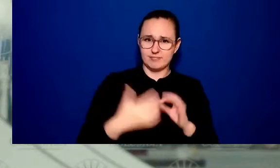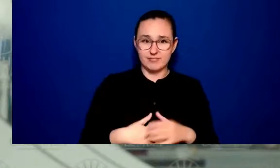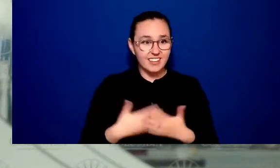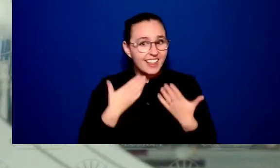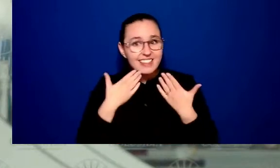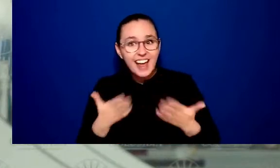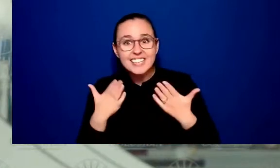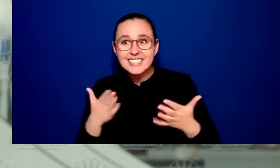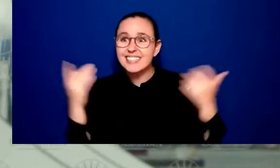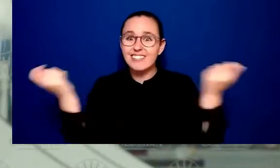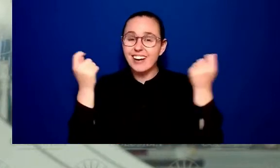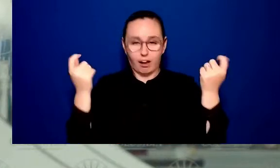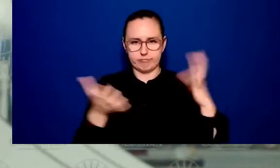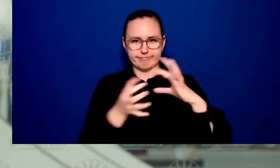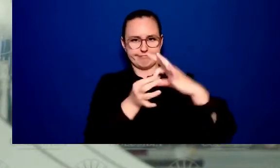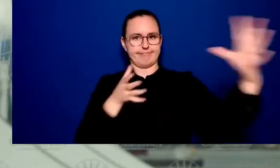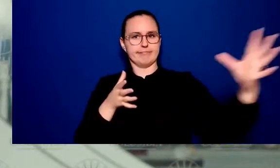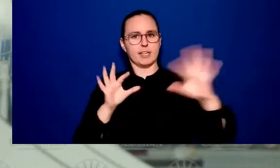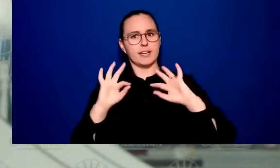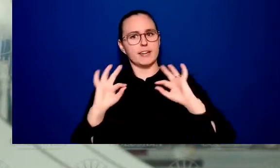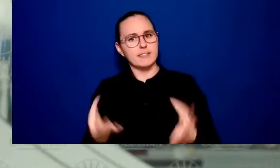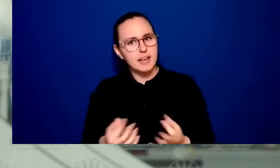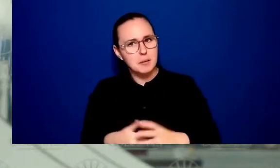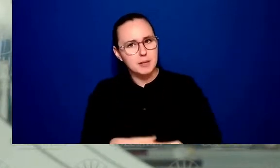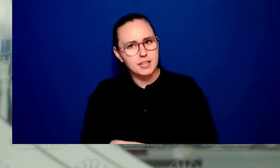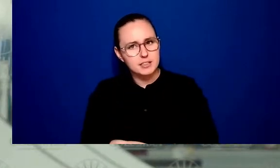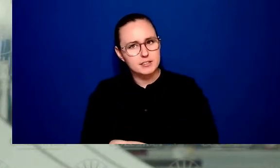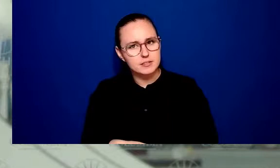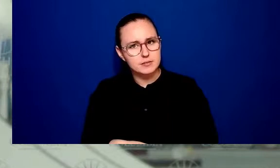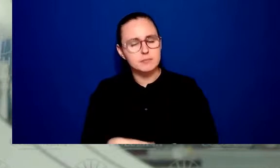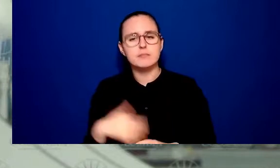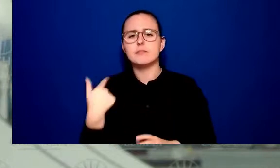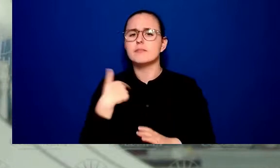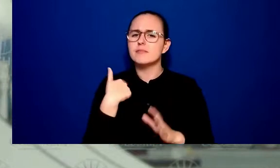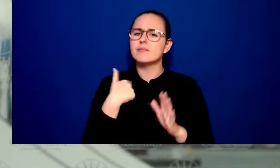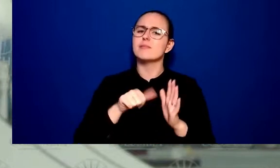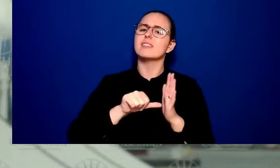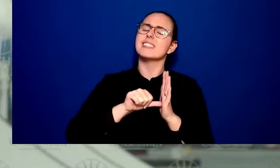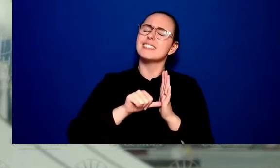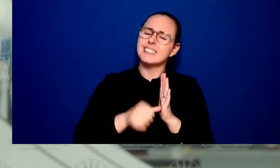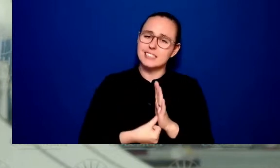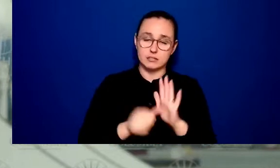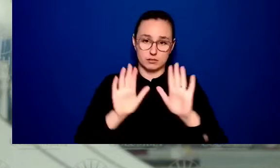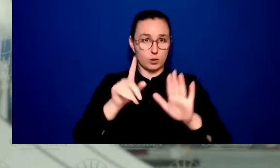north, we are all into support them on contact. On support for